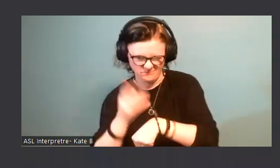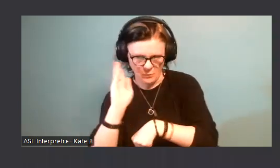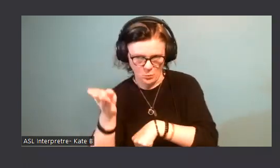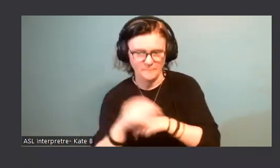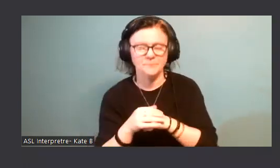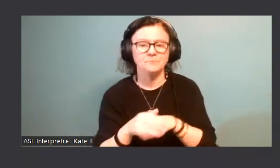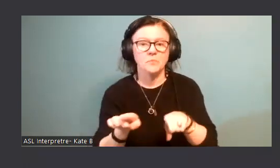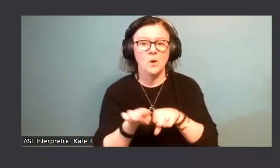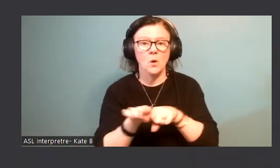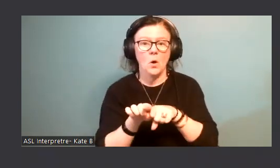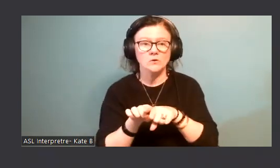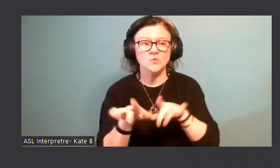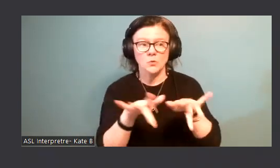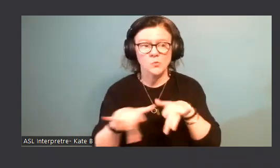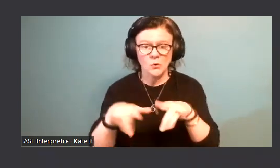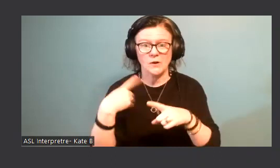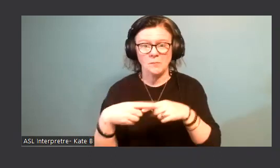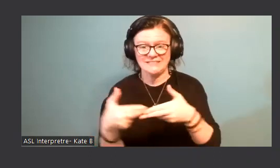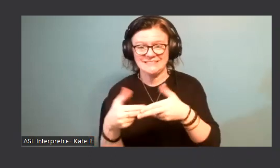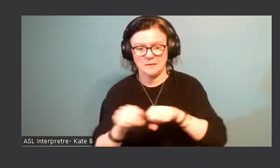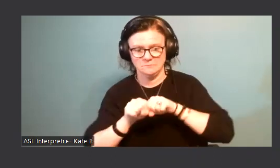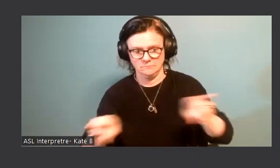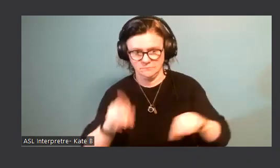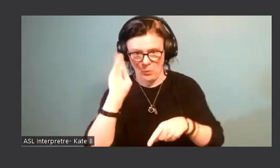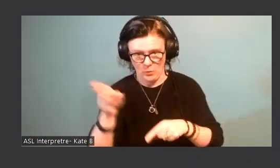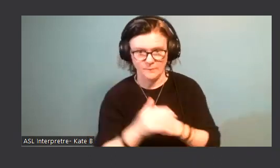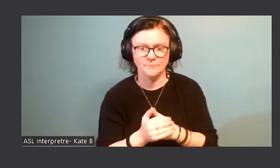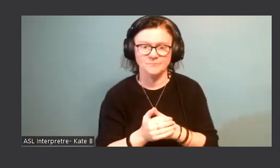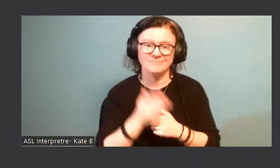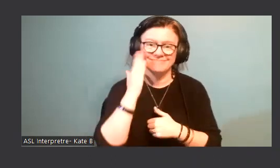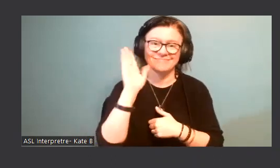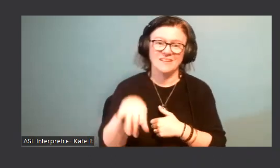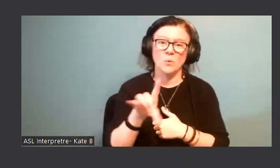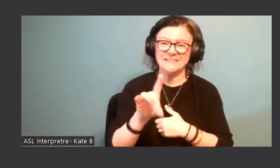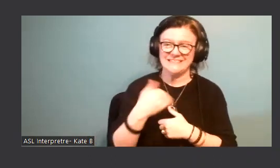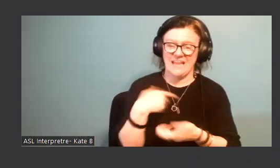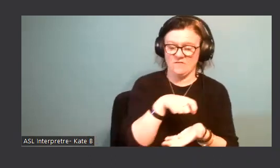Interpreter Kate B. Be sure to have side-by-side view on, this webinar is being recorded. We will